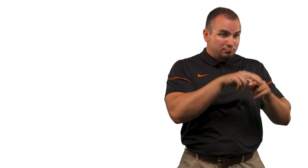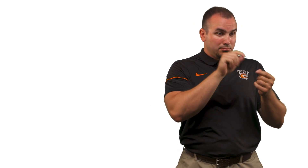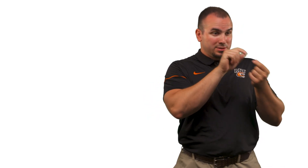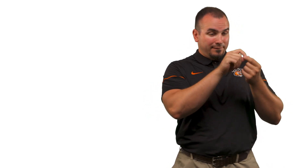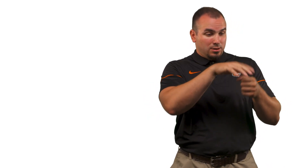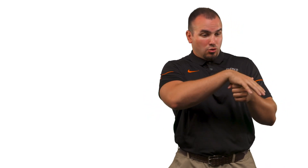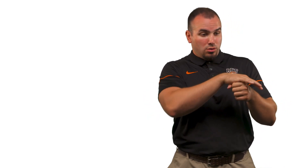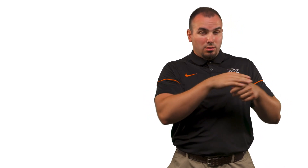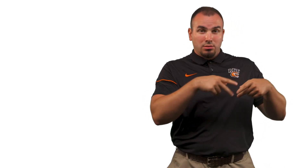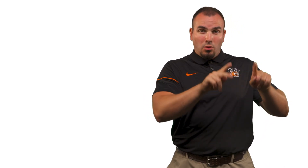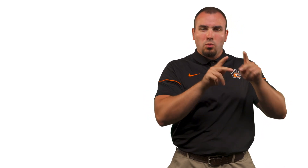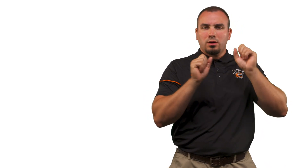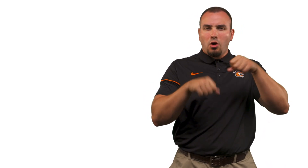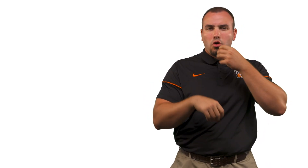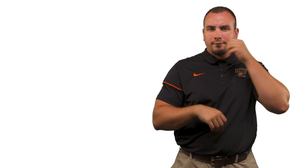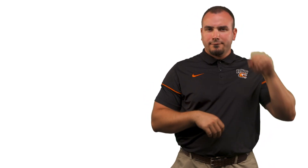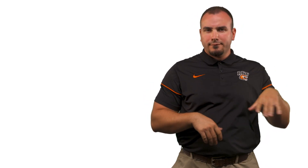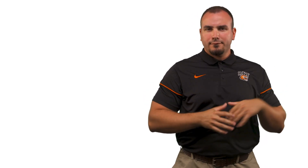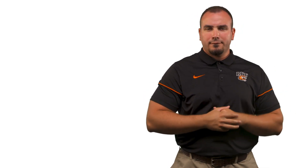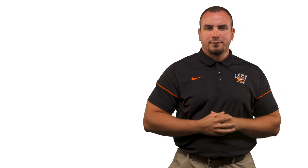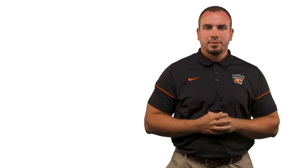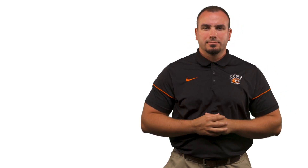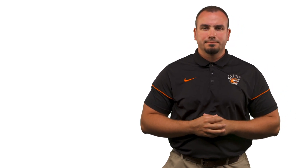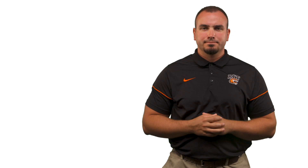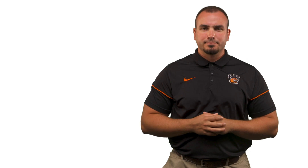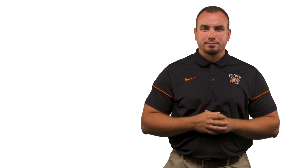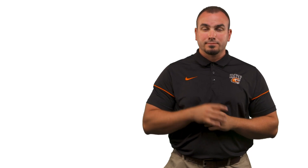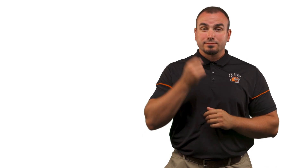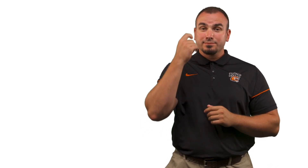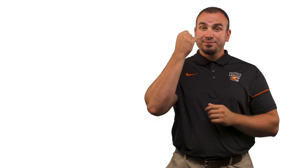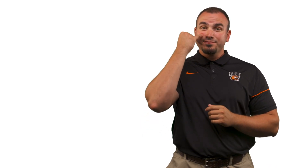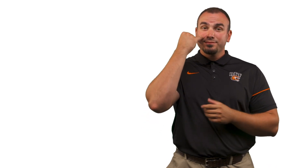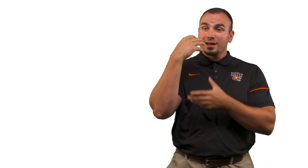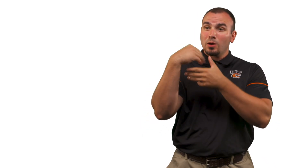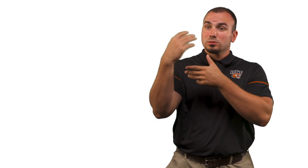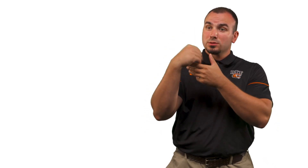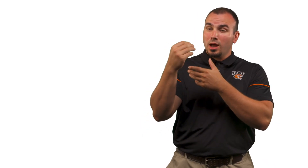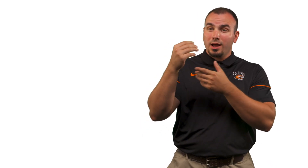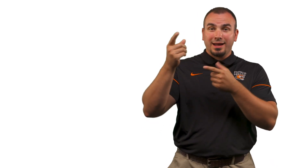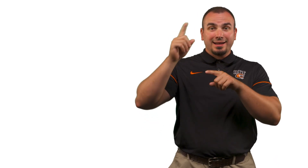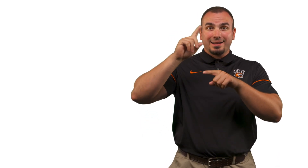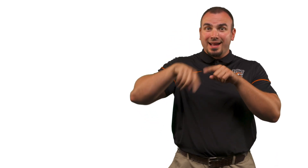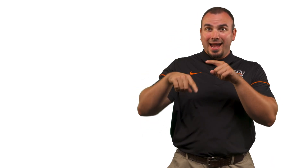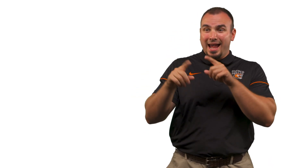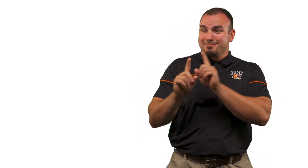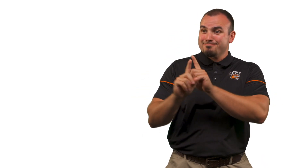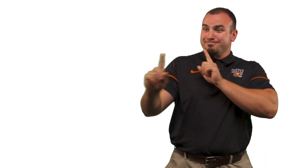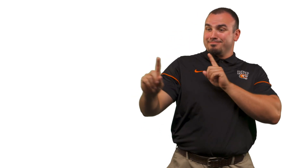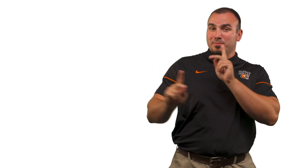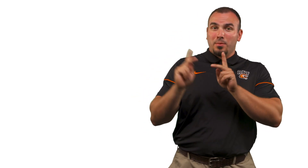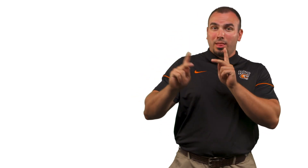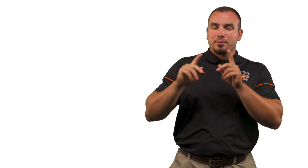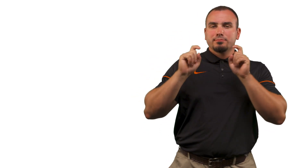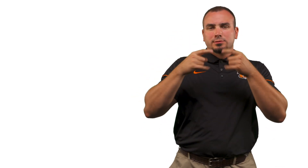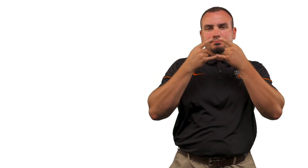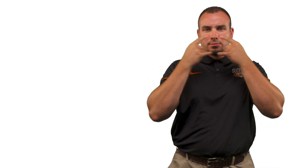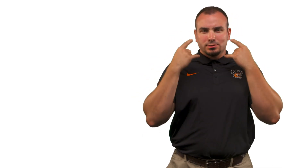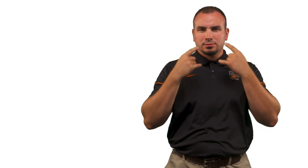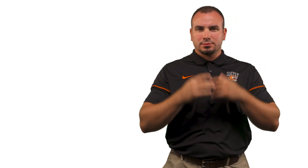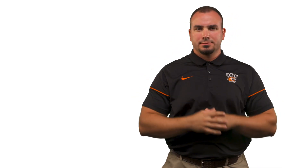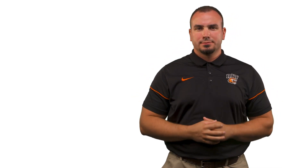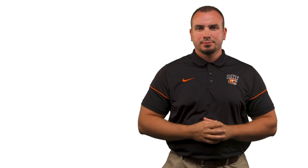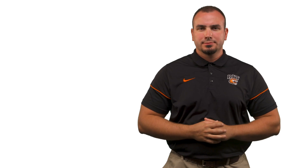when seated, according to posted signs; are required outdoors when 6 feet of distancing